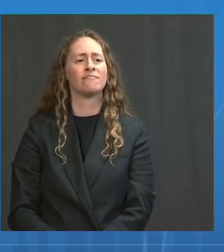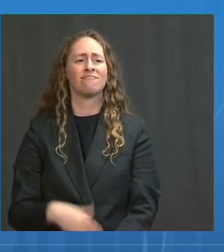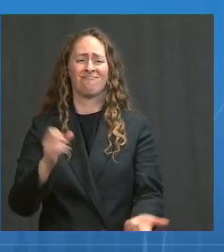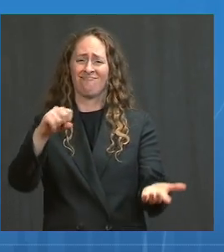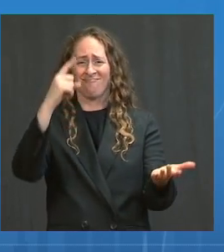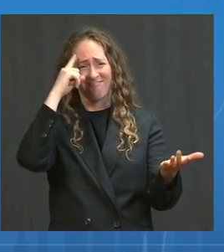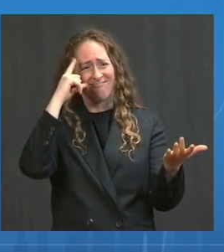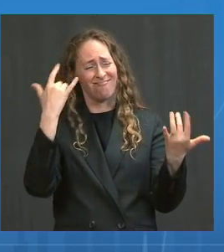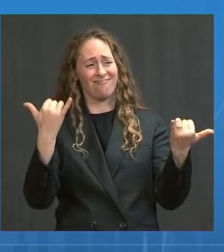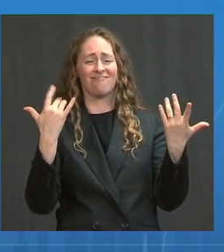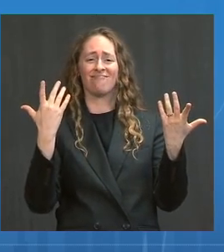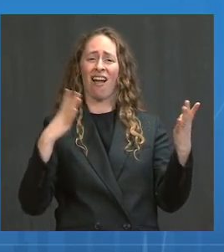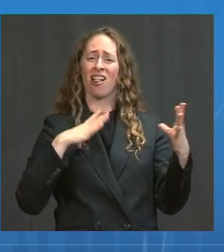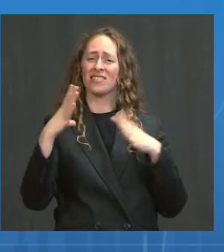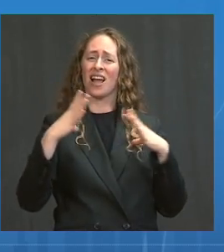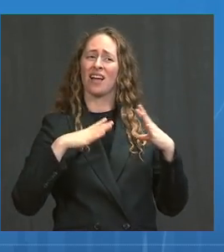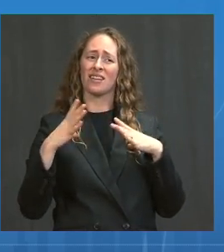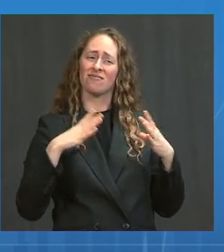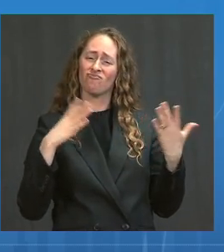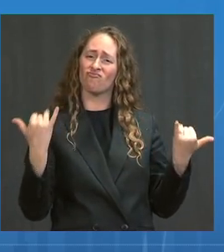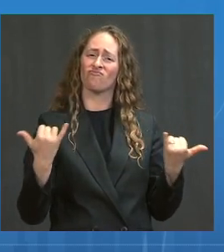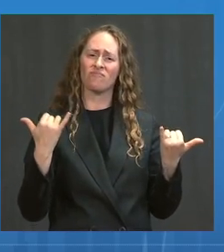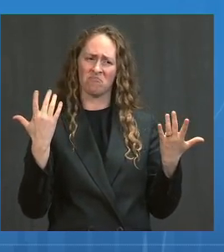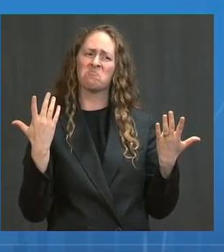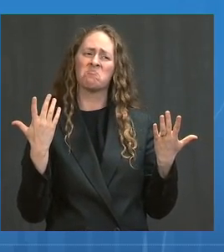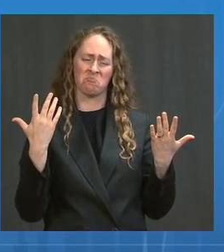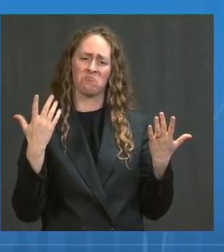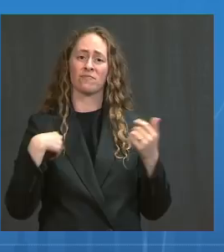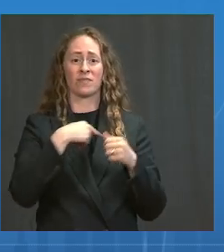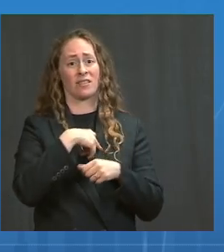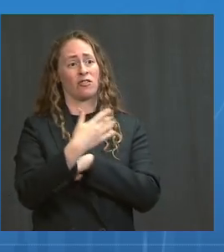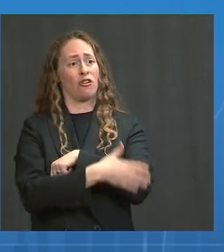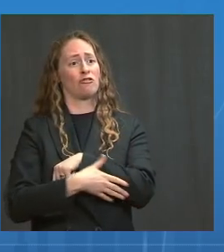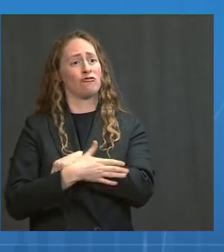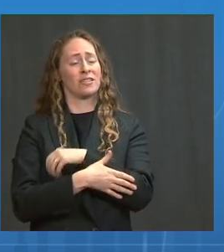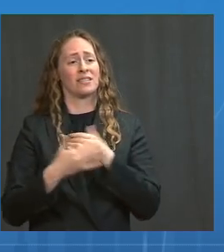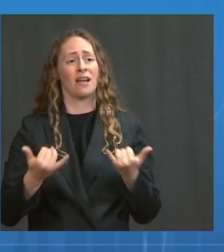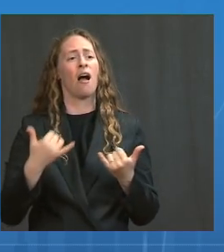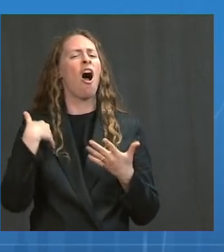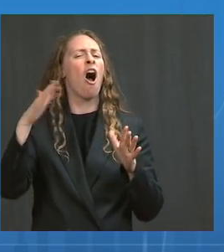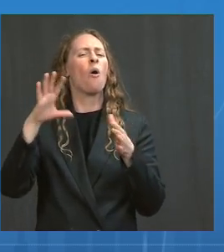The country, as a whole, as I've mentioned and we have mentioned several times, has done very well.